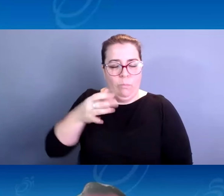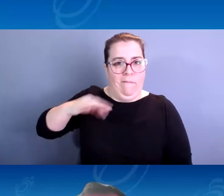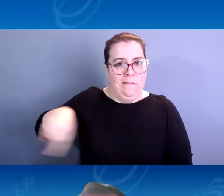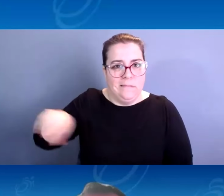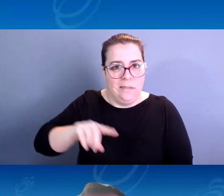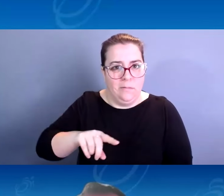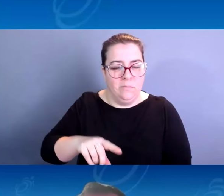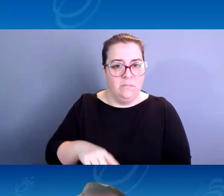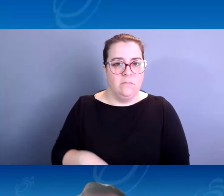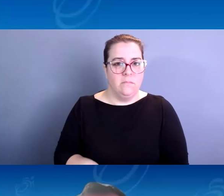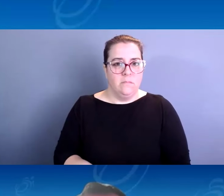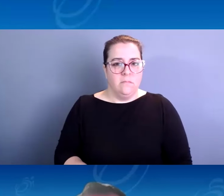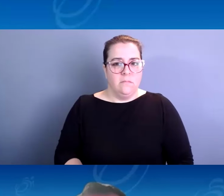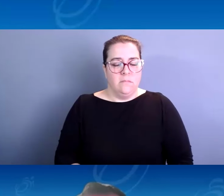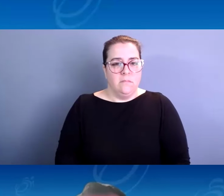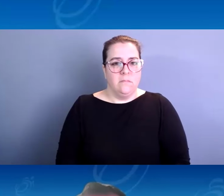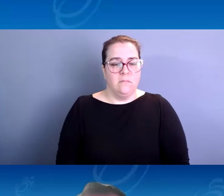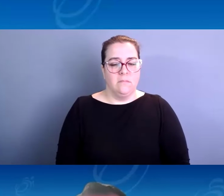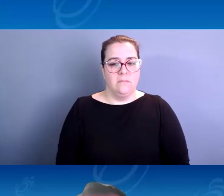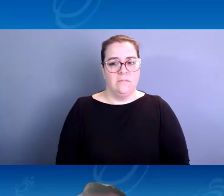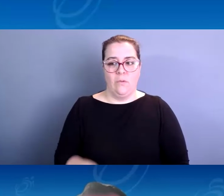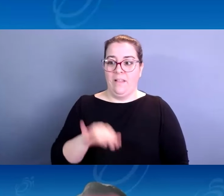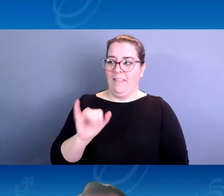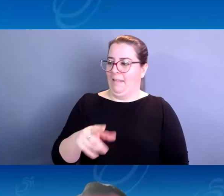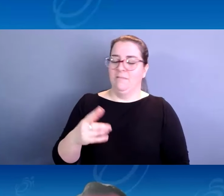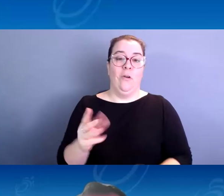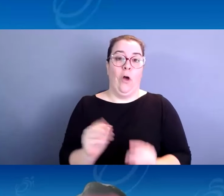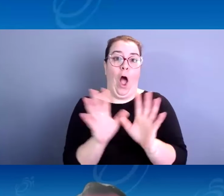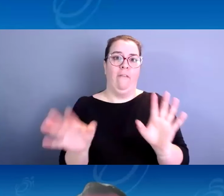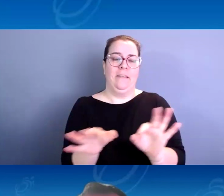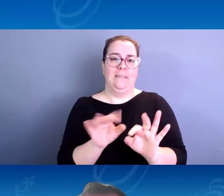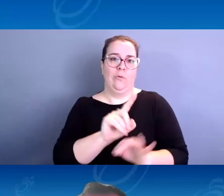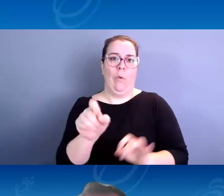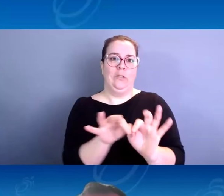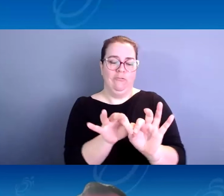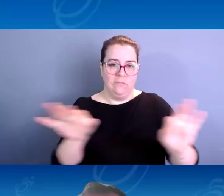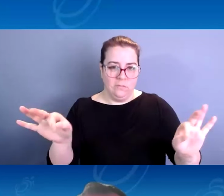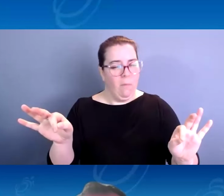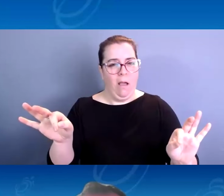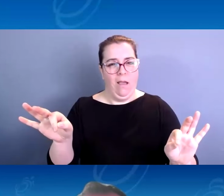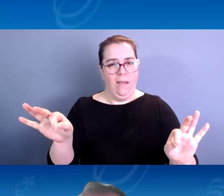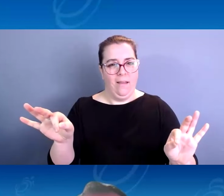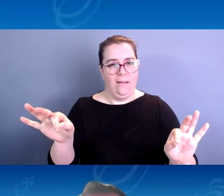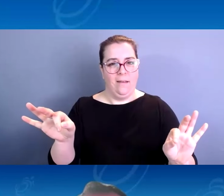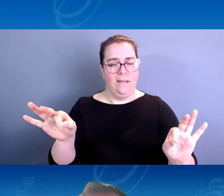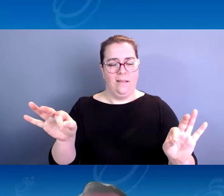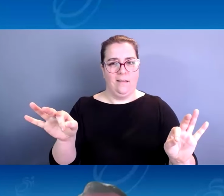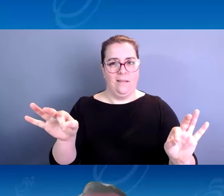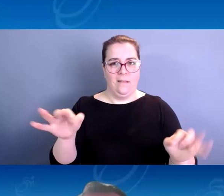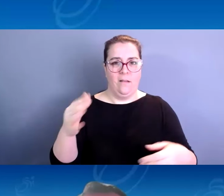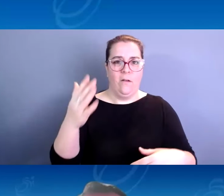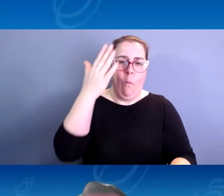But I, I want to flip the question around and say to you, it's not just about making sure that we have client perspectives at the table.